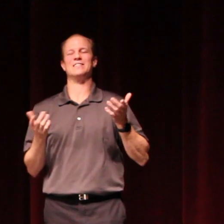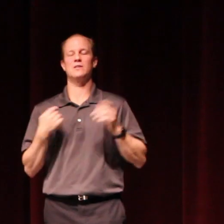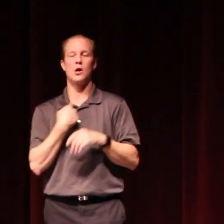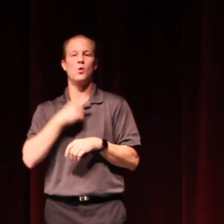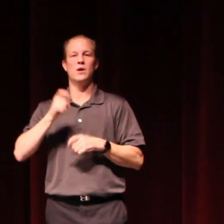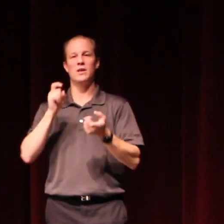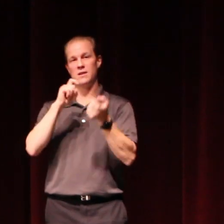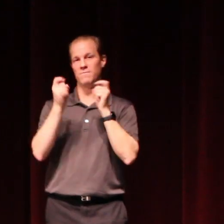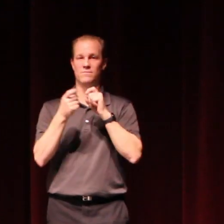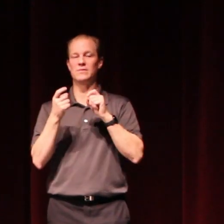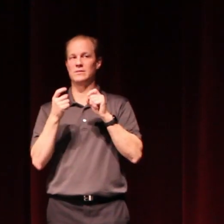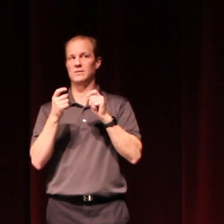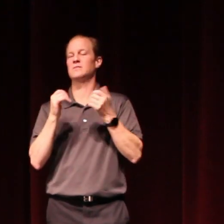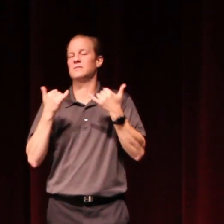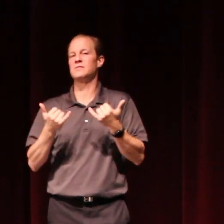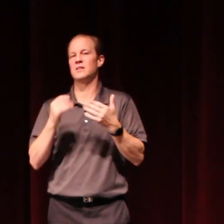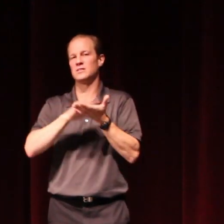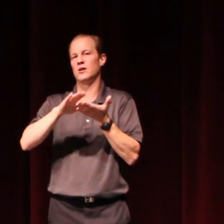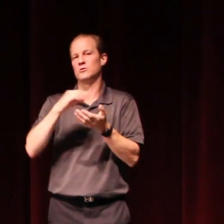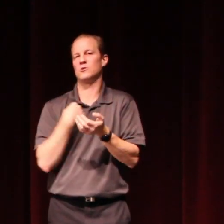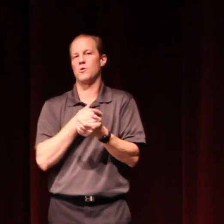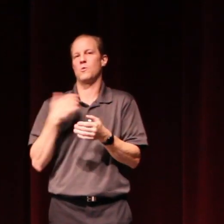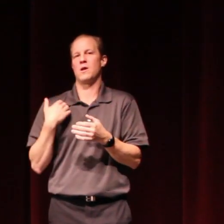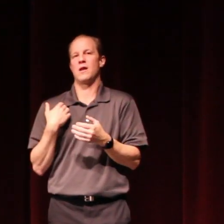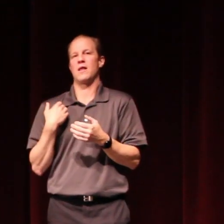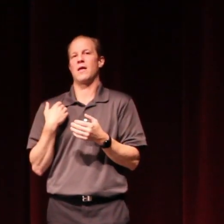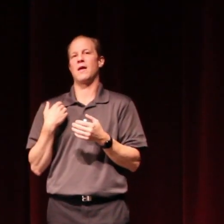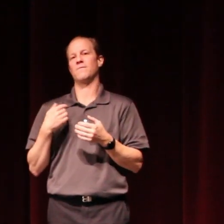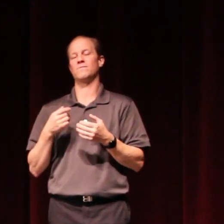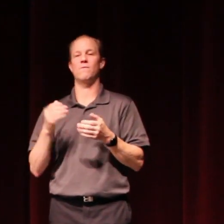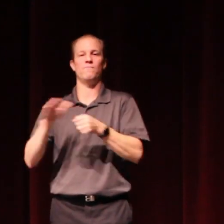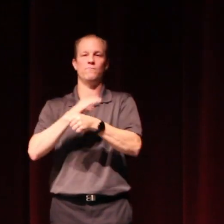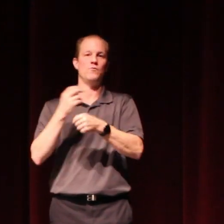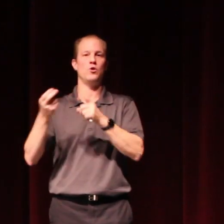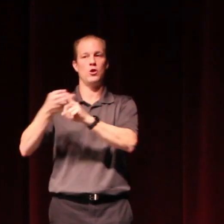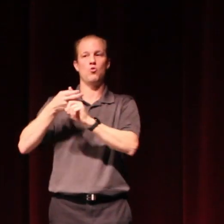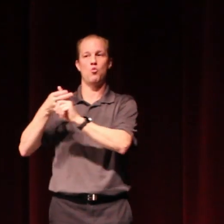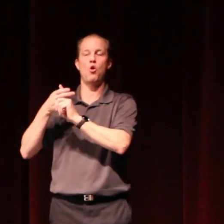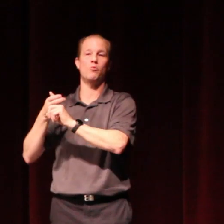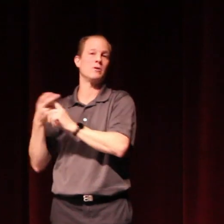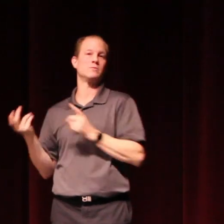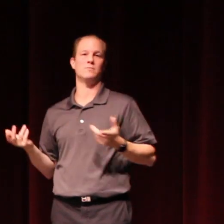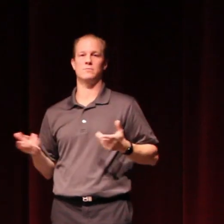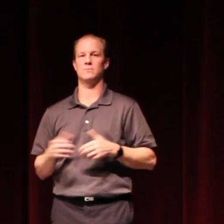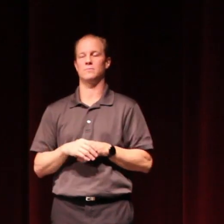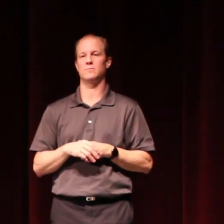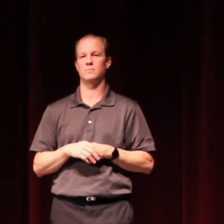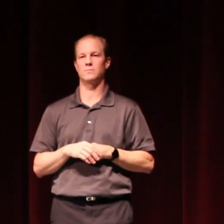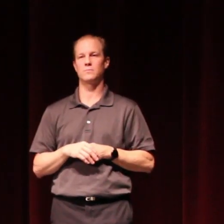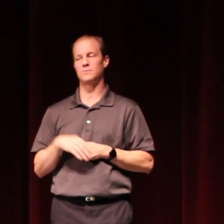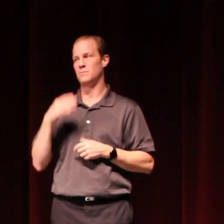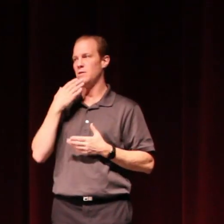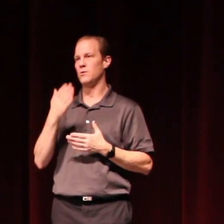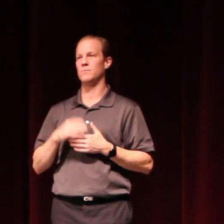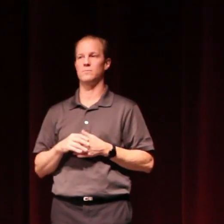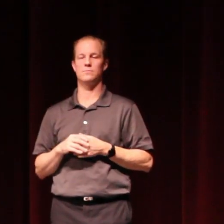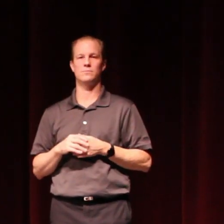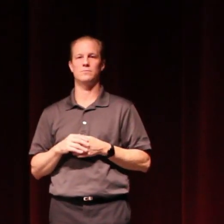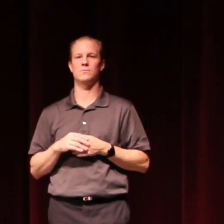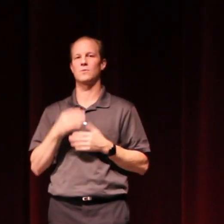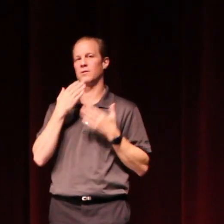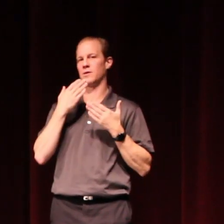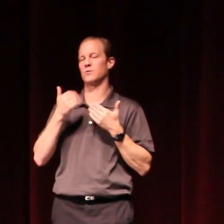enrollment and middle college students. Thank you. Thank you. Next we will hear from Duane LeBrun.